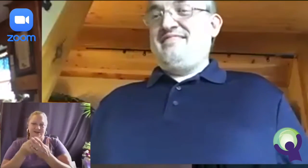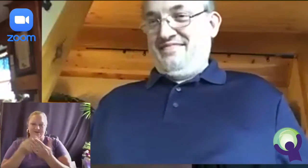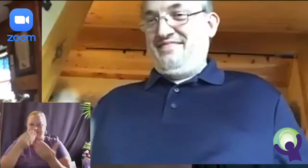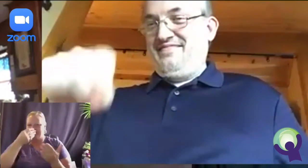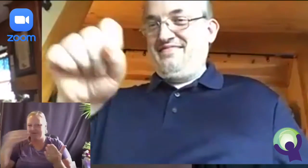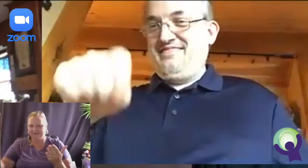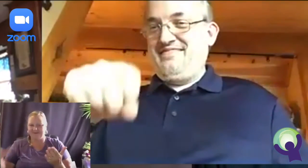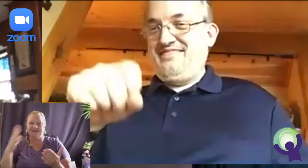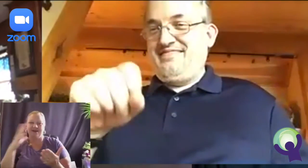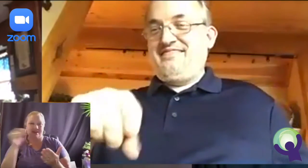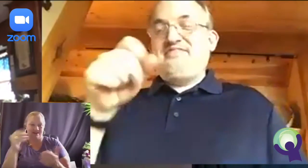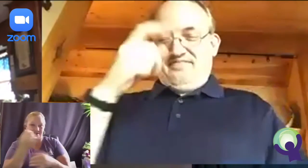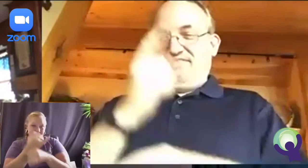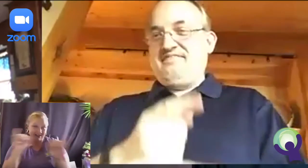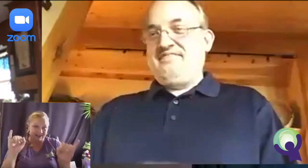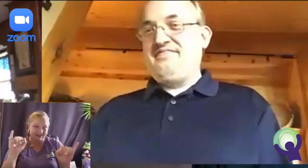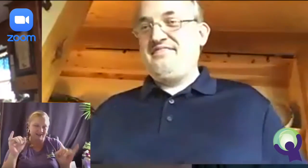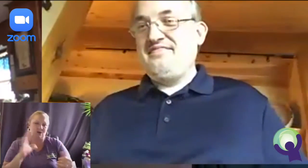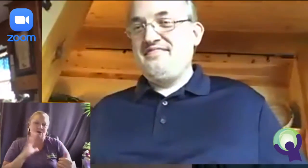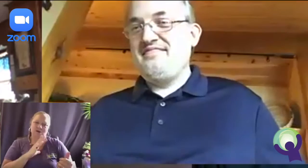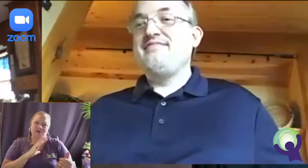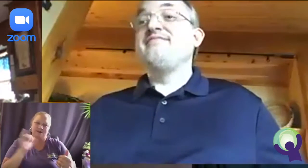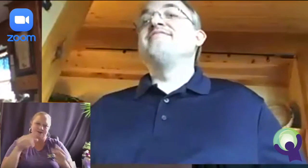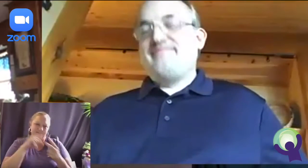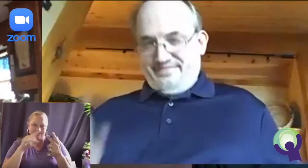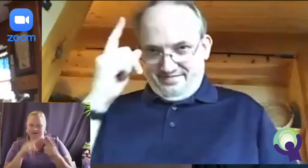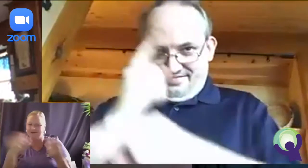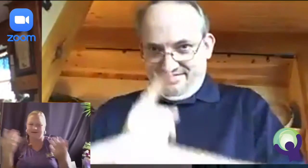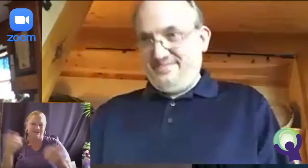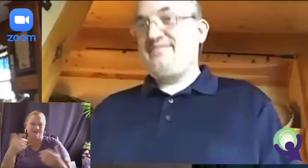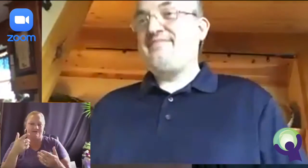and you enjoy it and you know sometimes as long as you can live independently